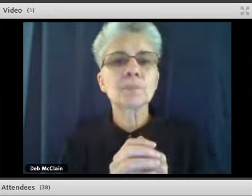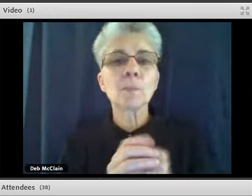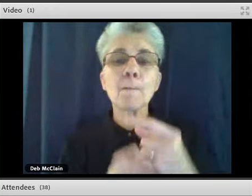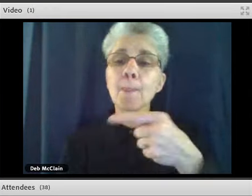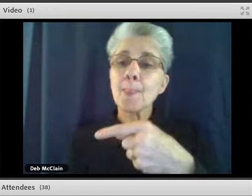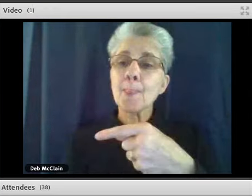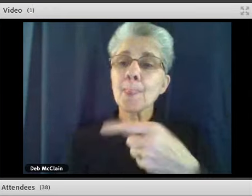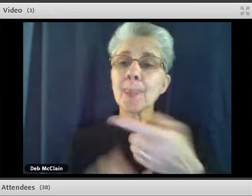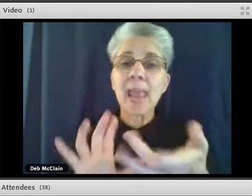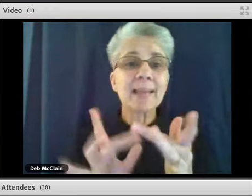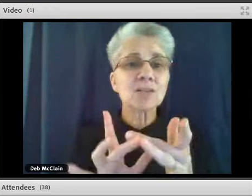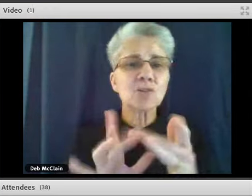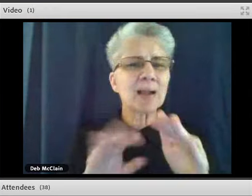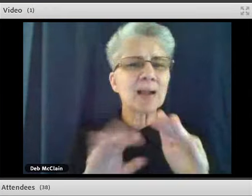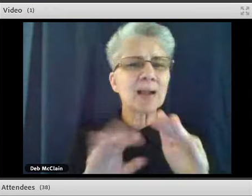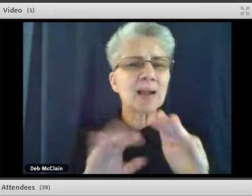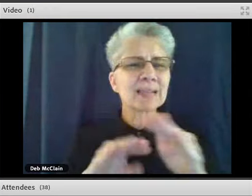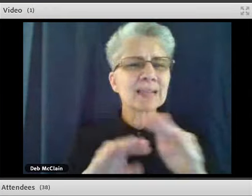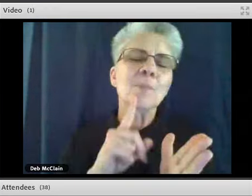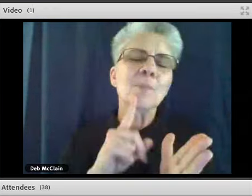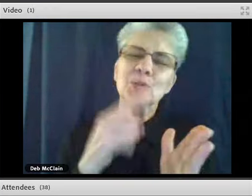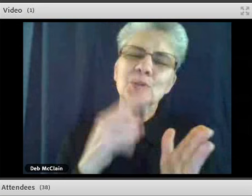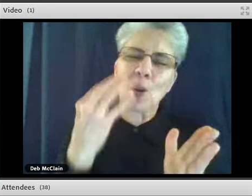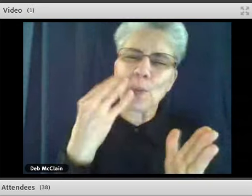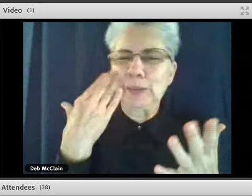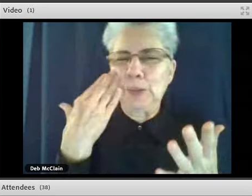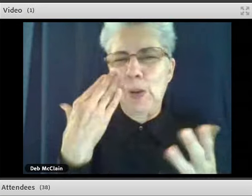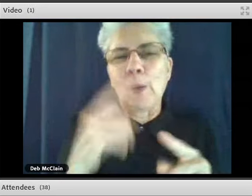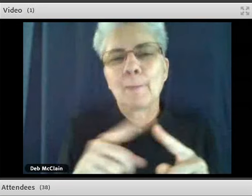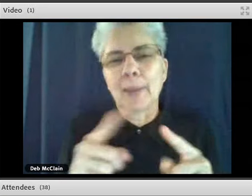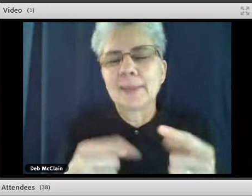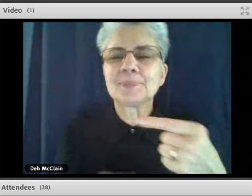So, what is electronic accessibility? I'm pretty sure you guys know,